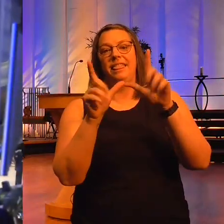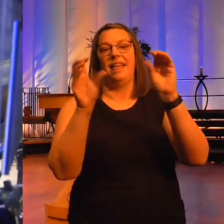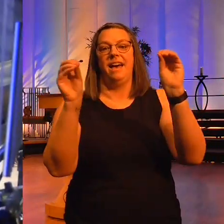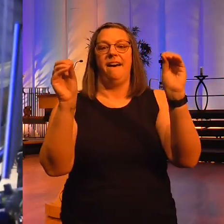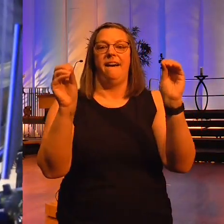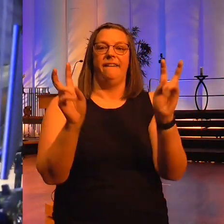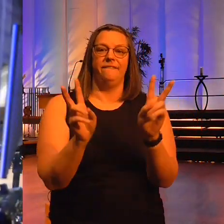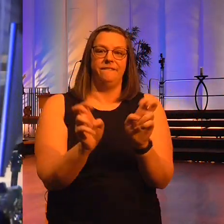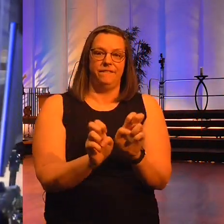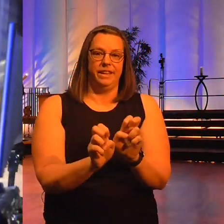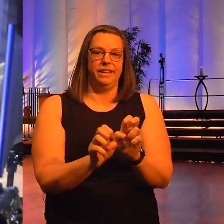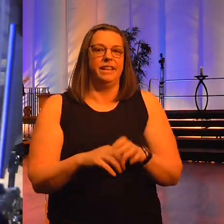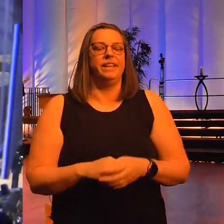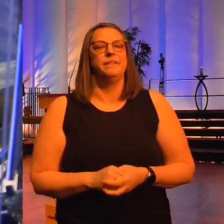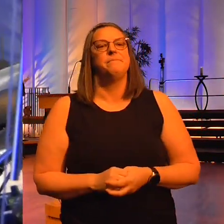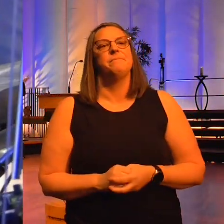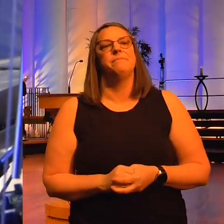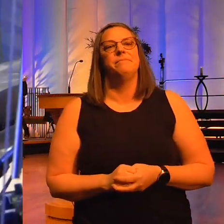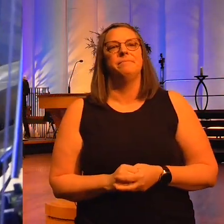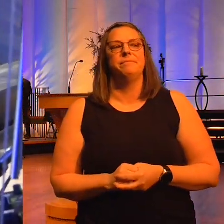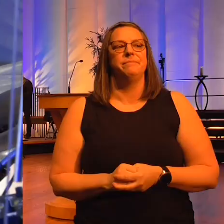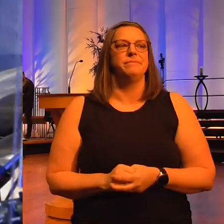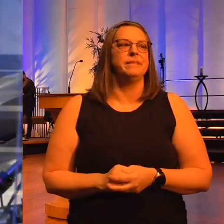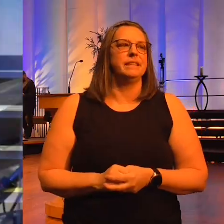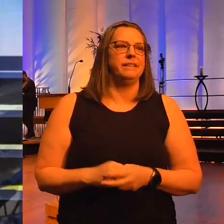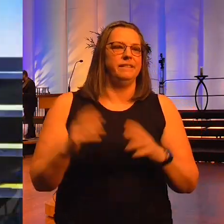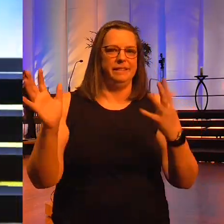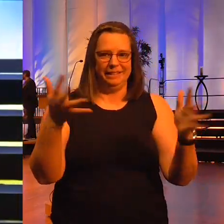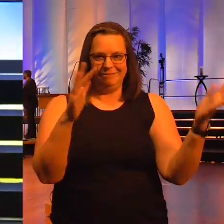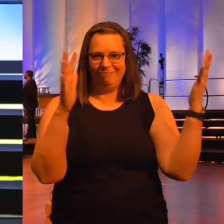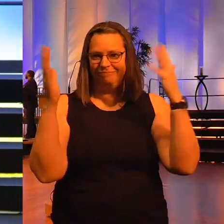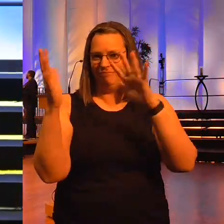love love my day